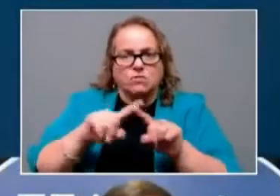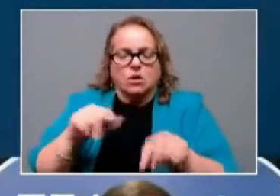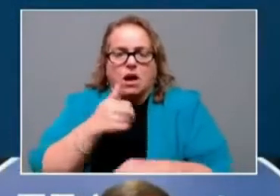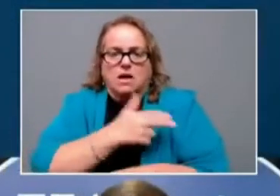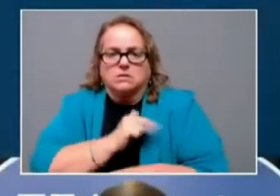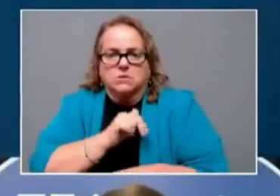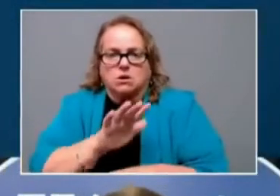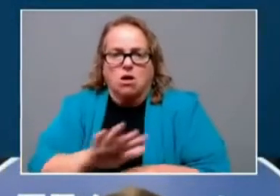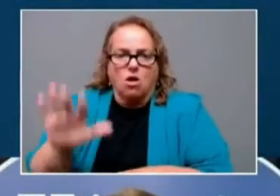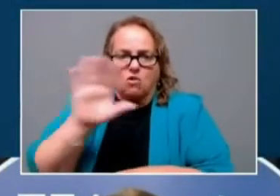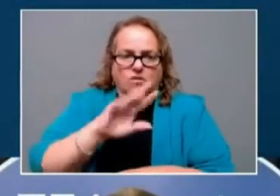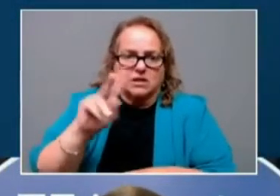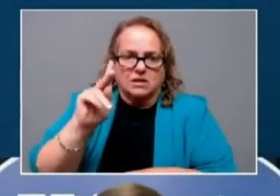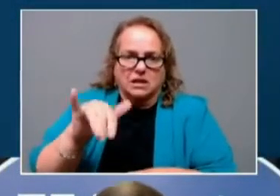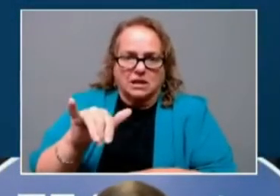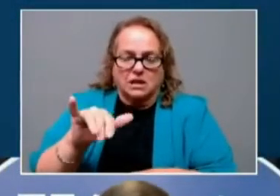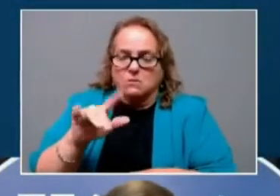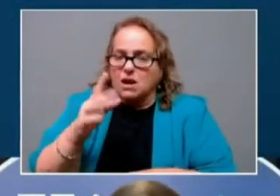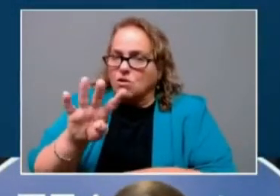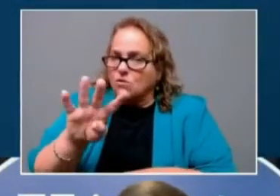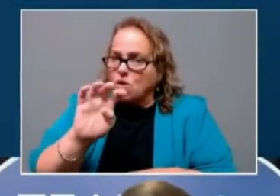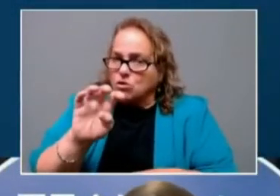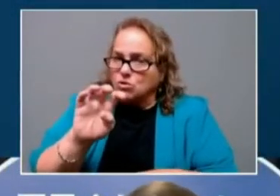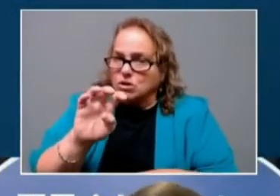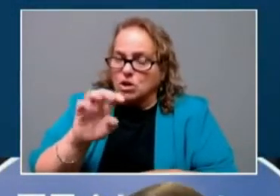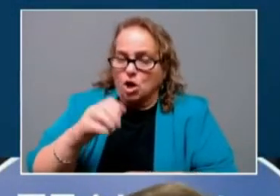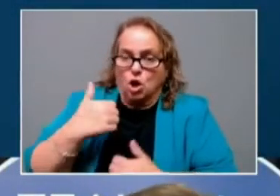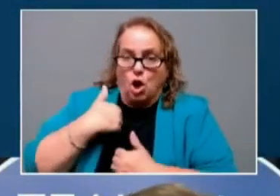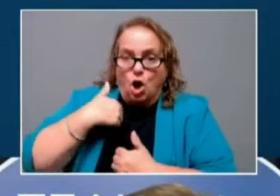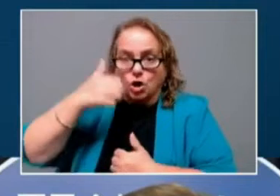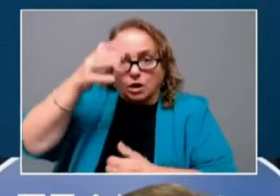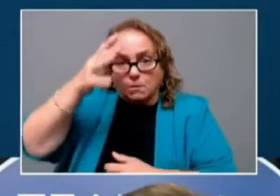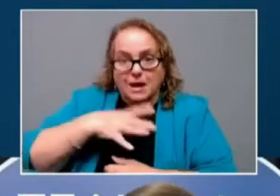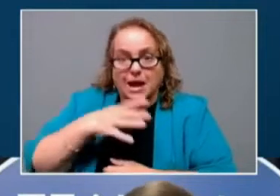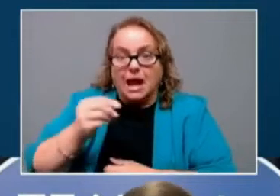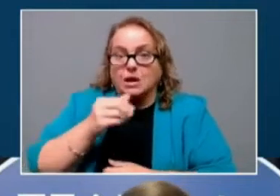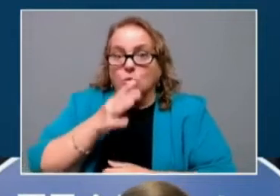and guards, women. This is I think the largest deployment for a health care